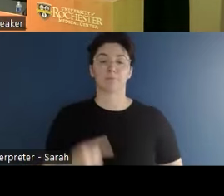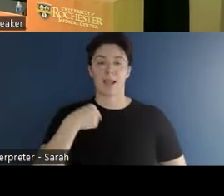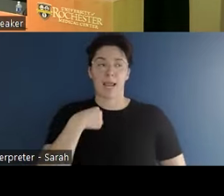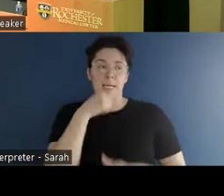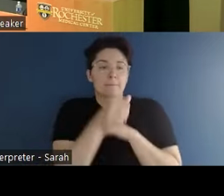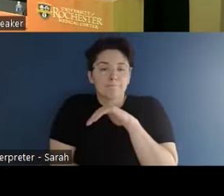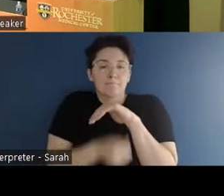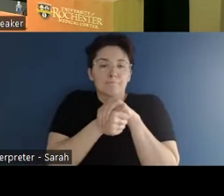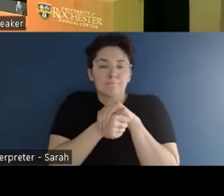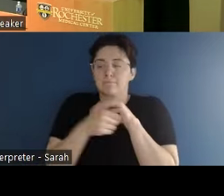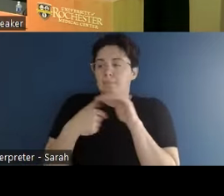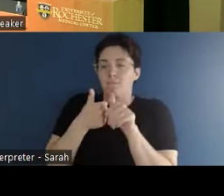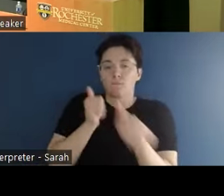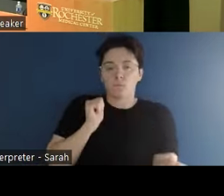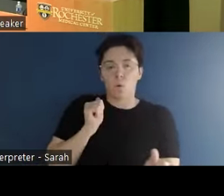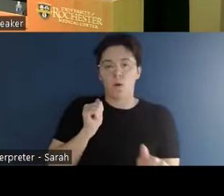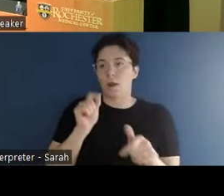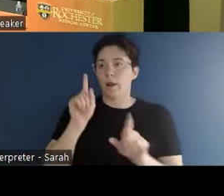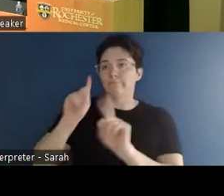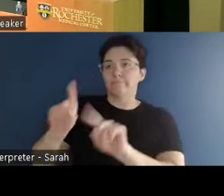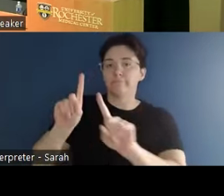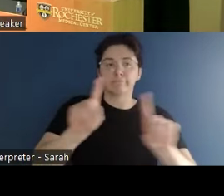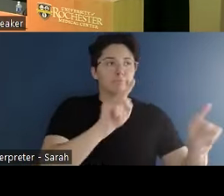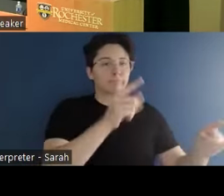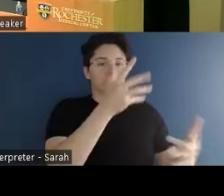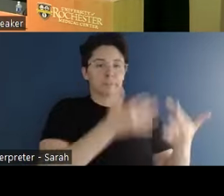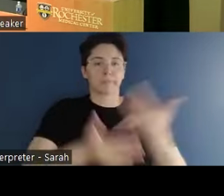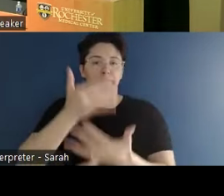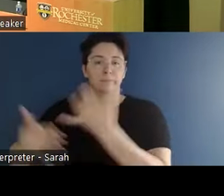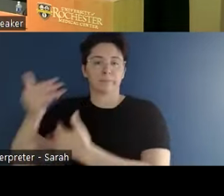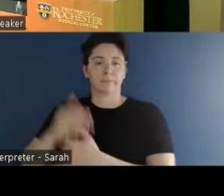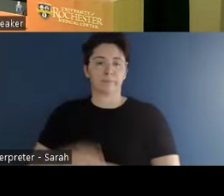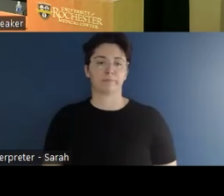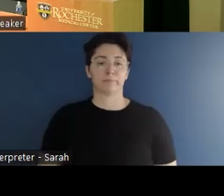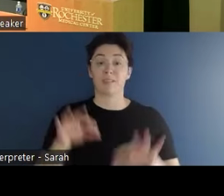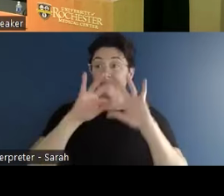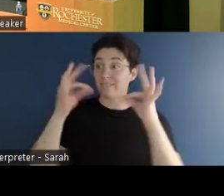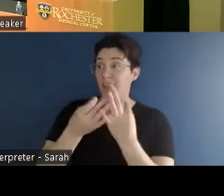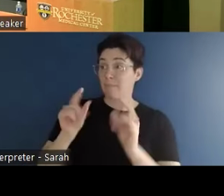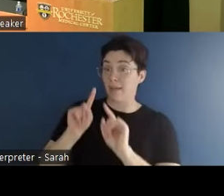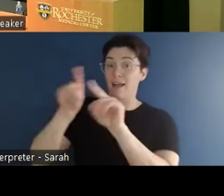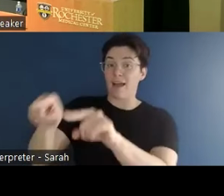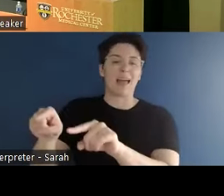I avoid being in those situations if I can even family get togethers I'm not normally there too